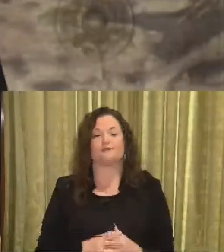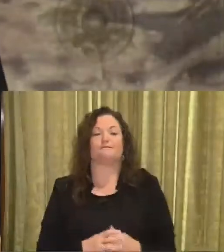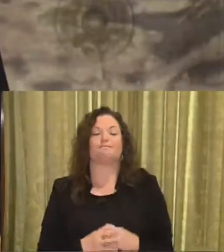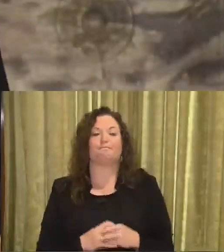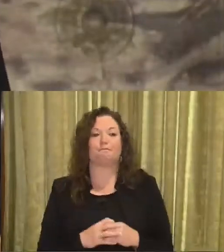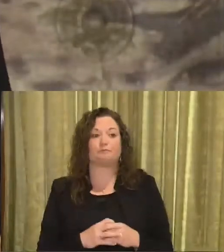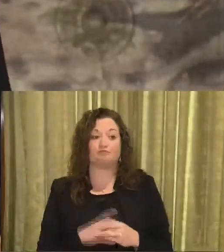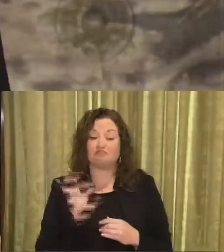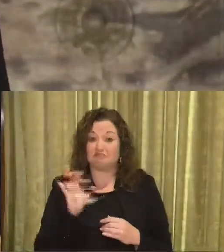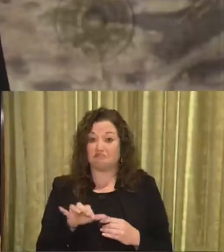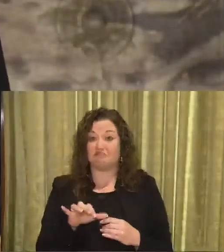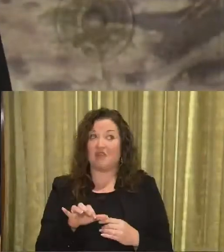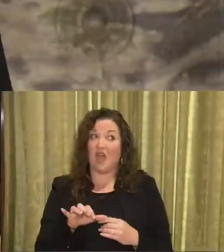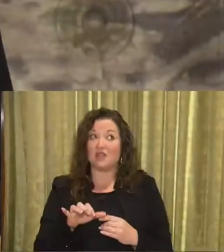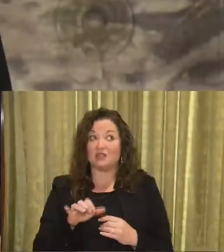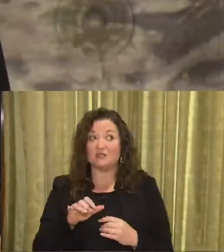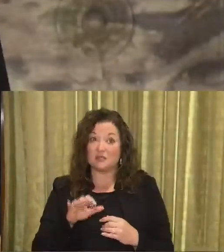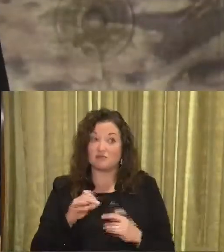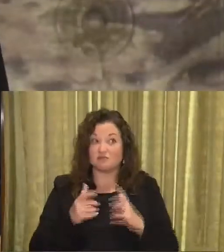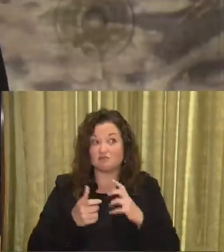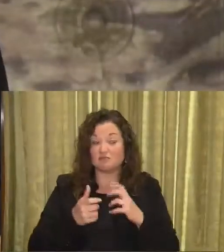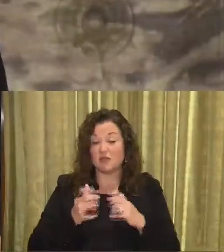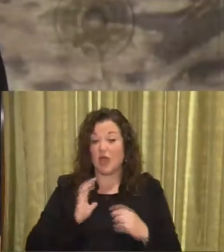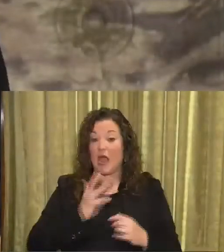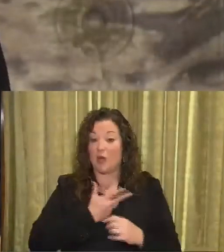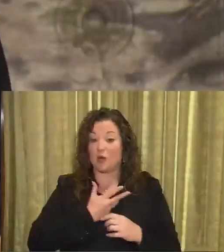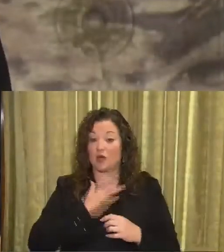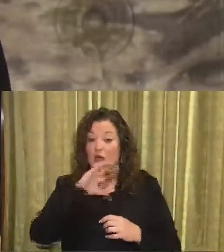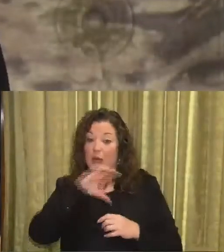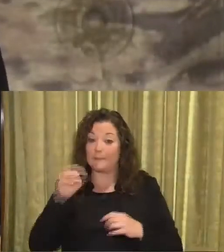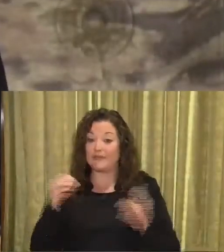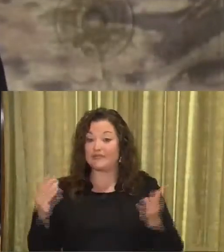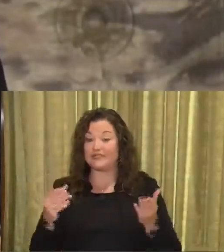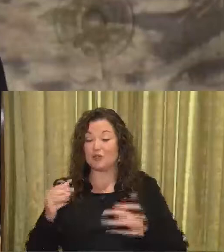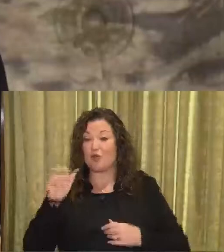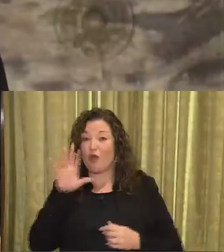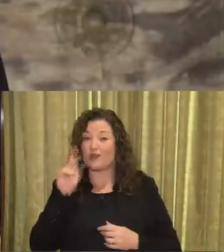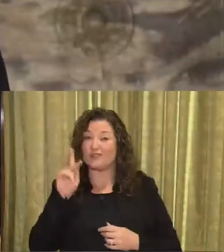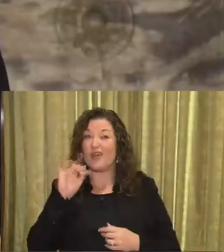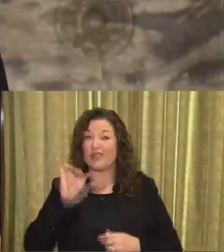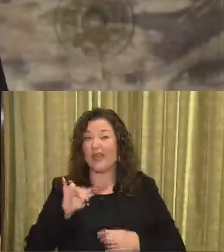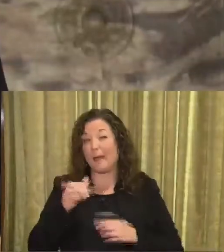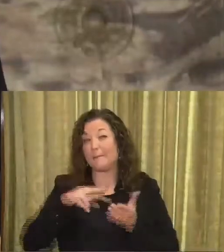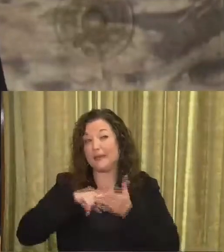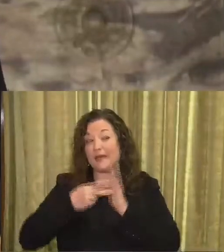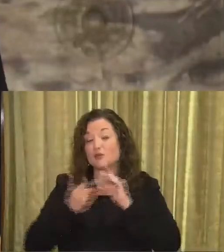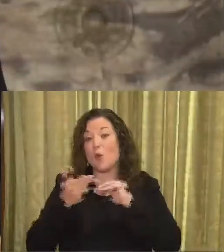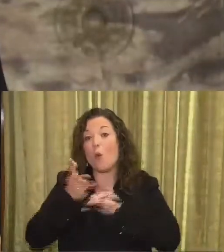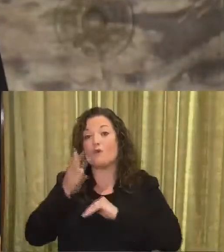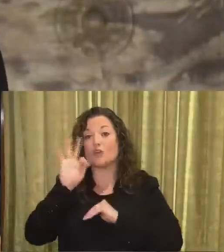that's a solid 90% or more of our employers in Arkansas, so this this is a new deal.